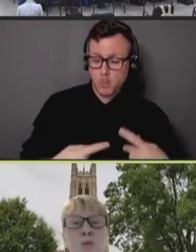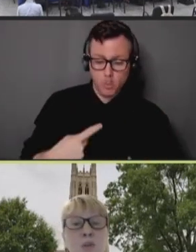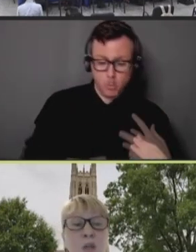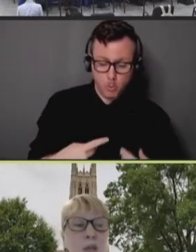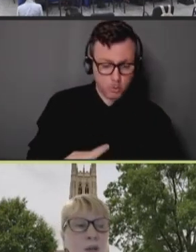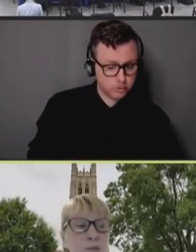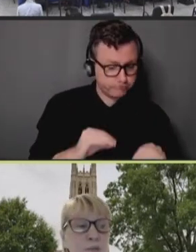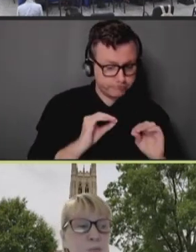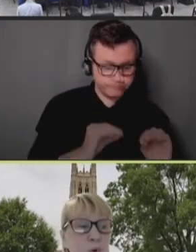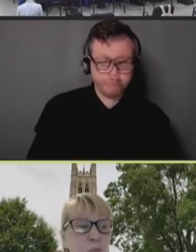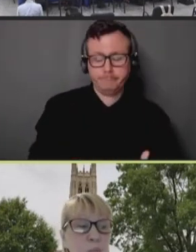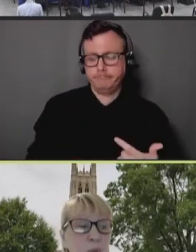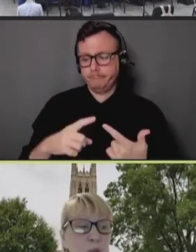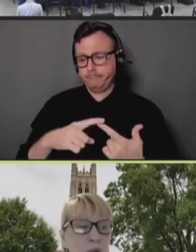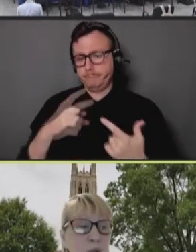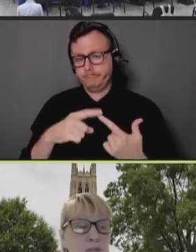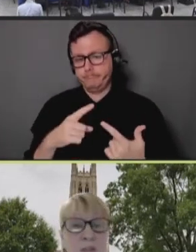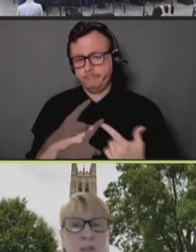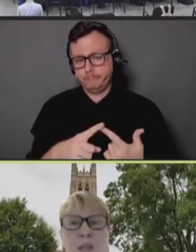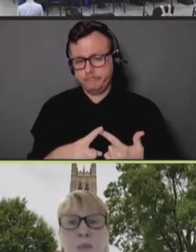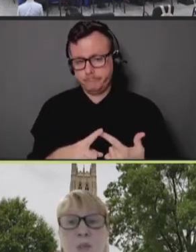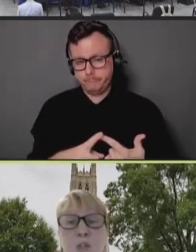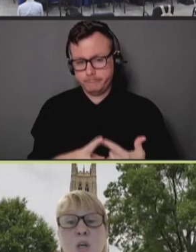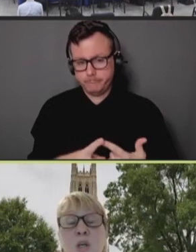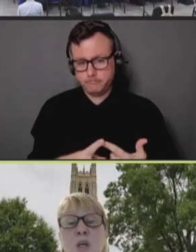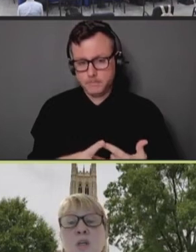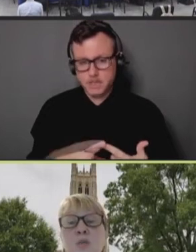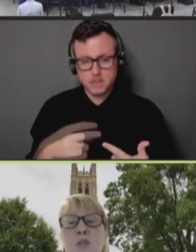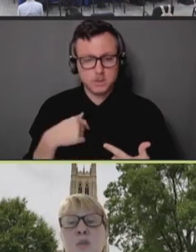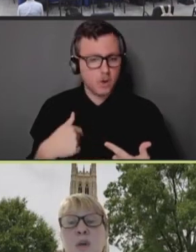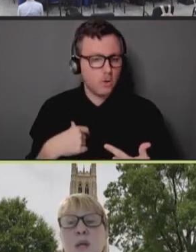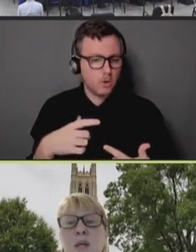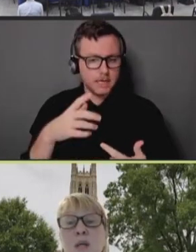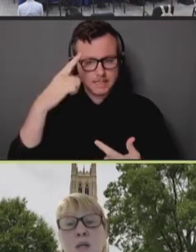you don't have probably relevant damage to the brain.